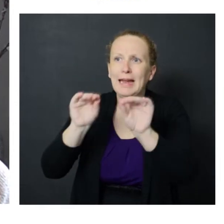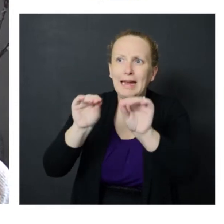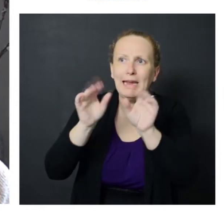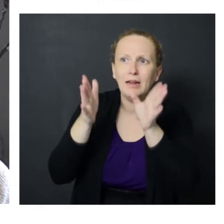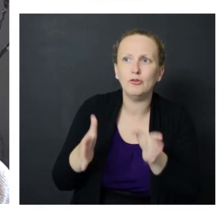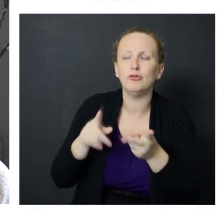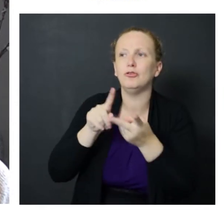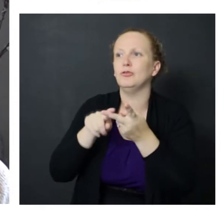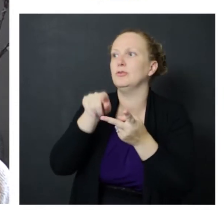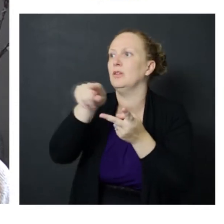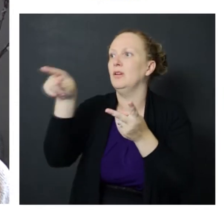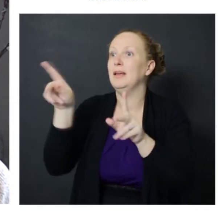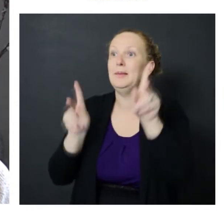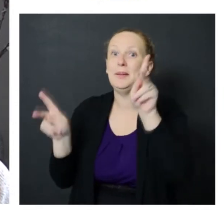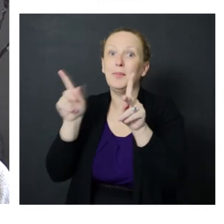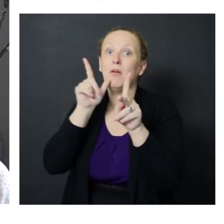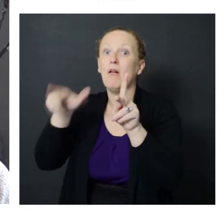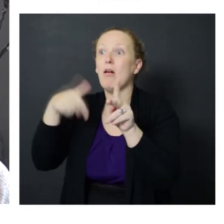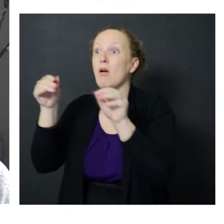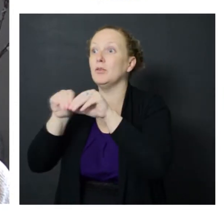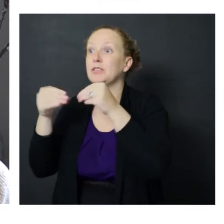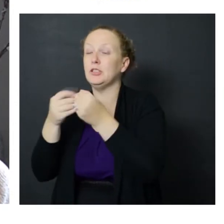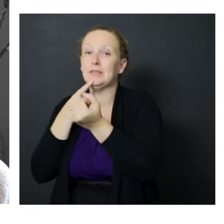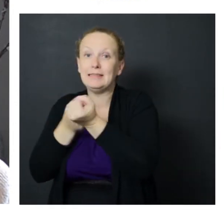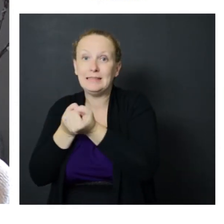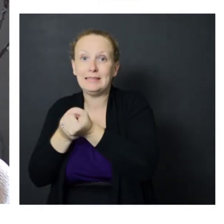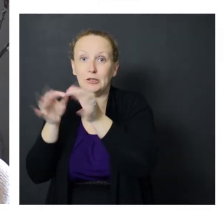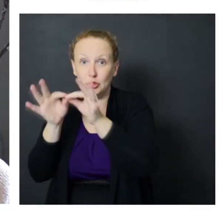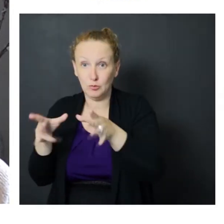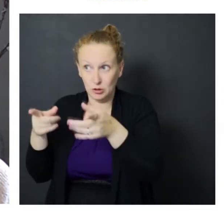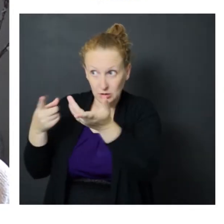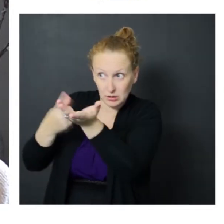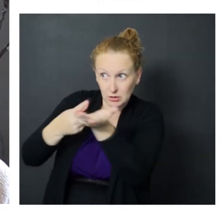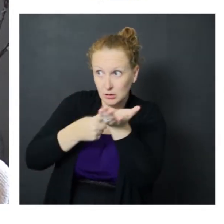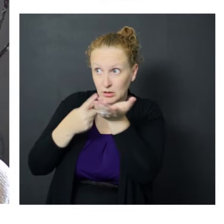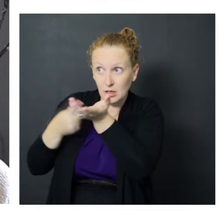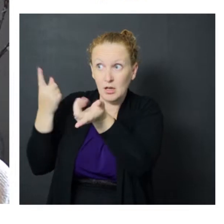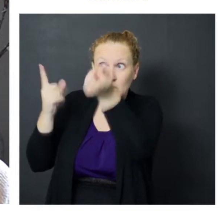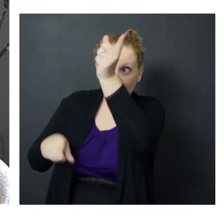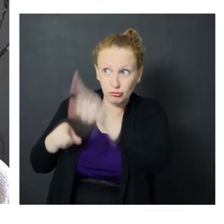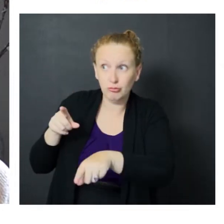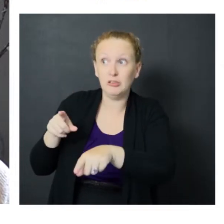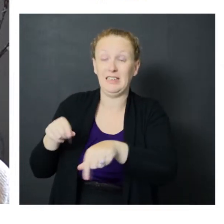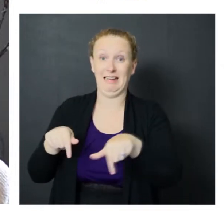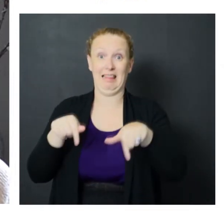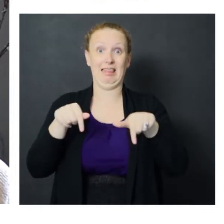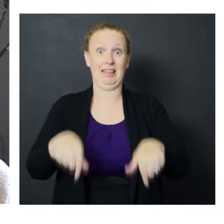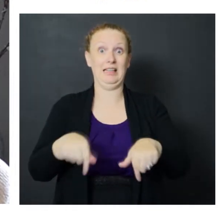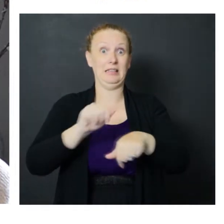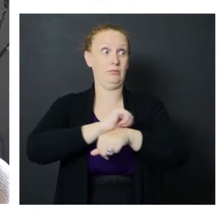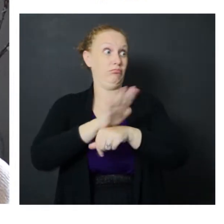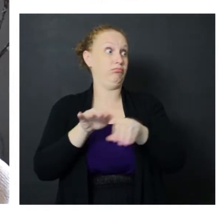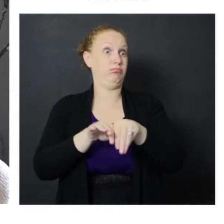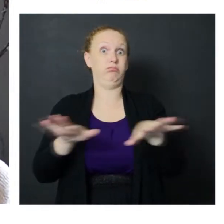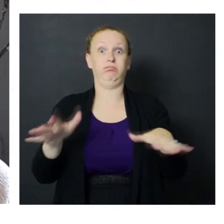across the country, that we all are on the same page and when all agreeing that in this kind of particular situation, that